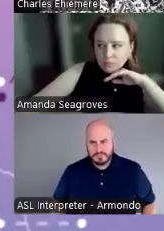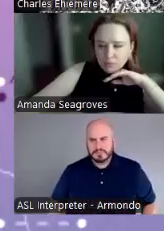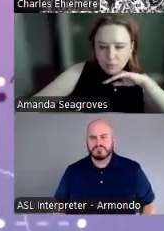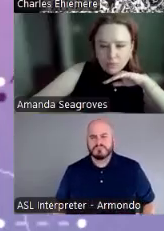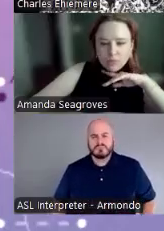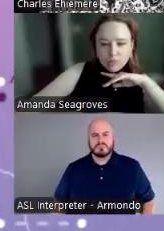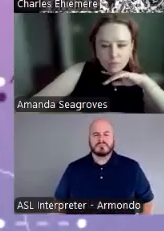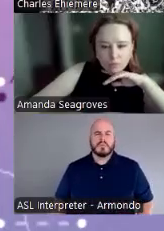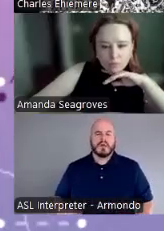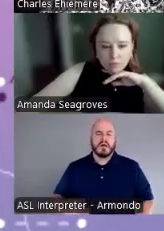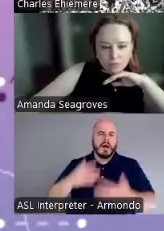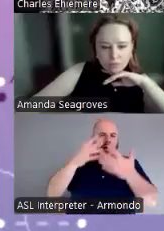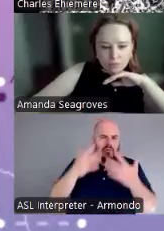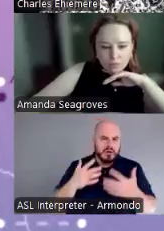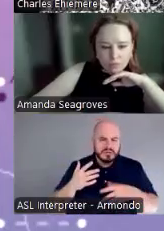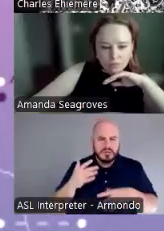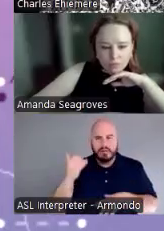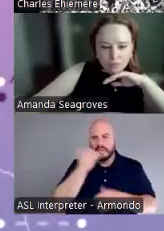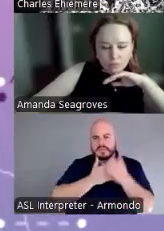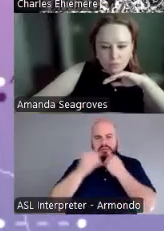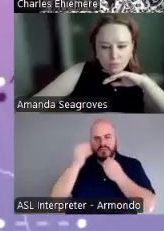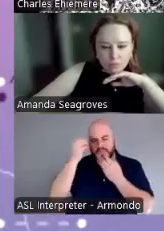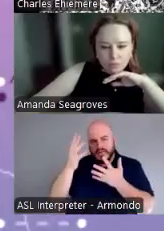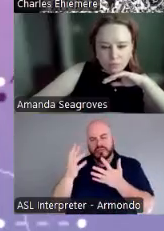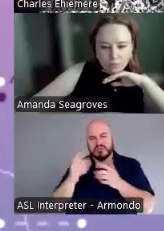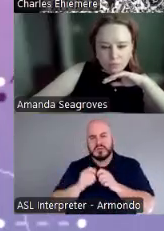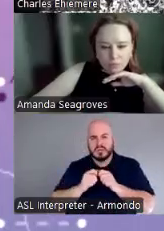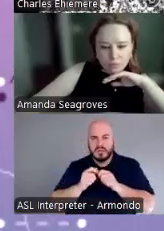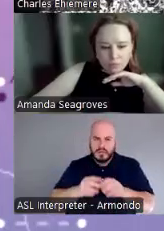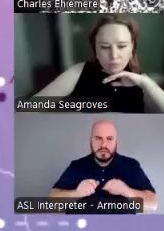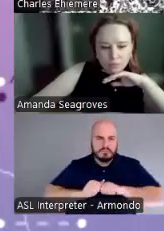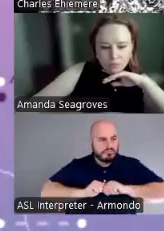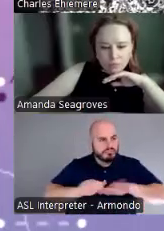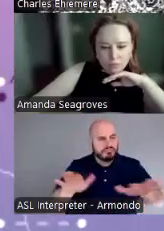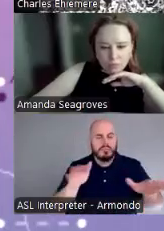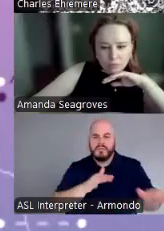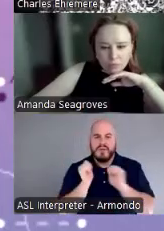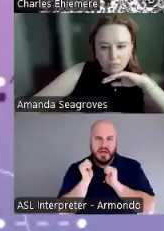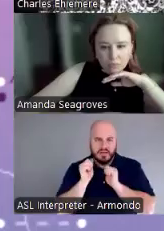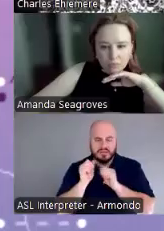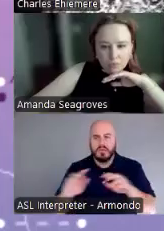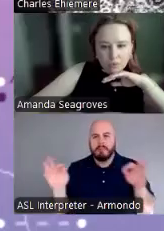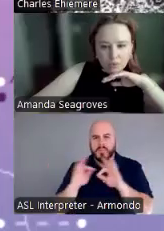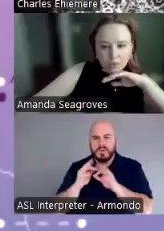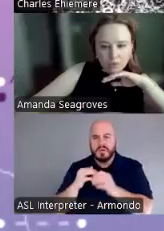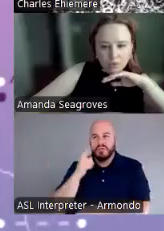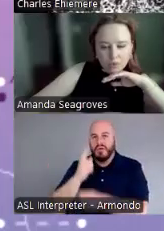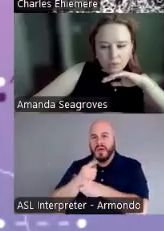to help people to get [AUDIO OUT]. So I don't know whether--